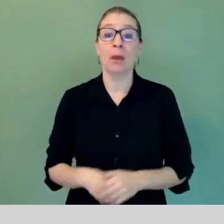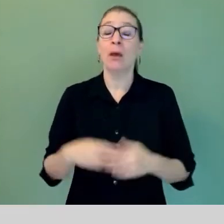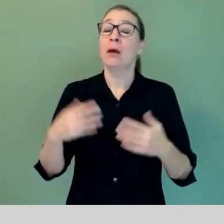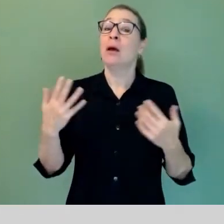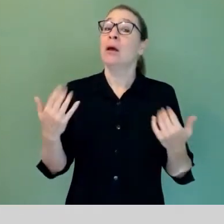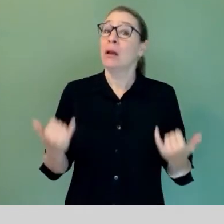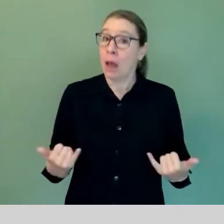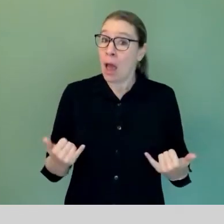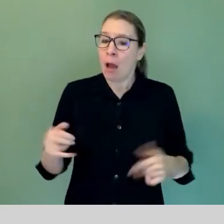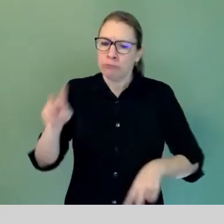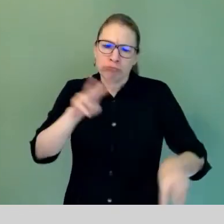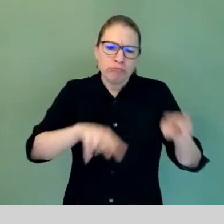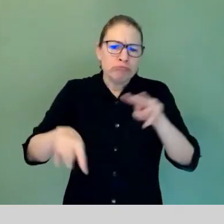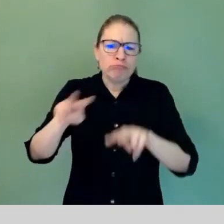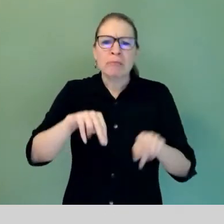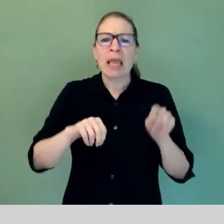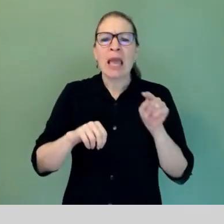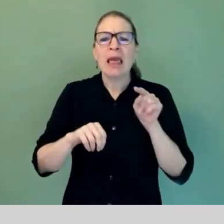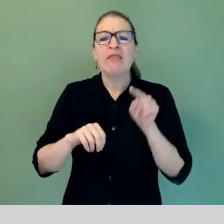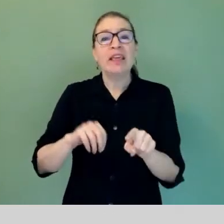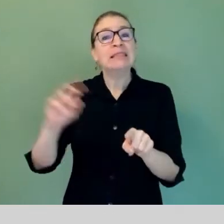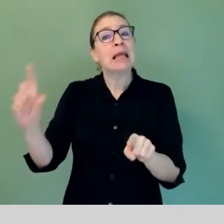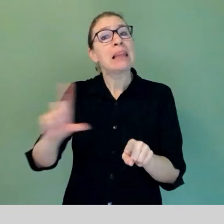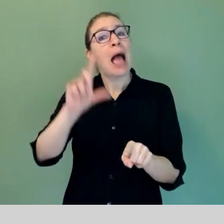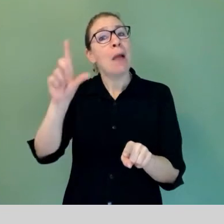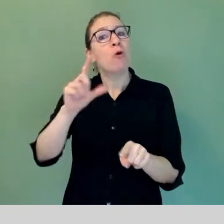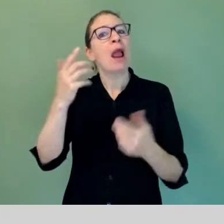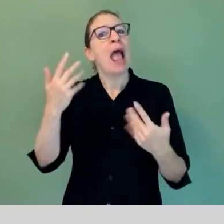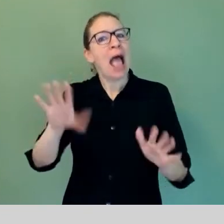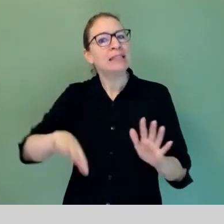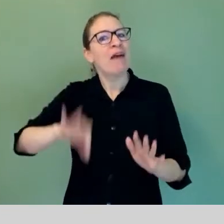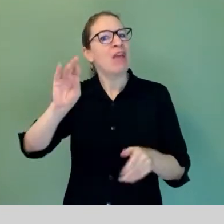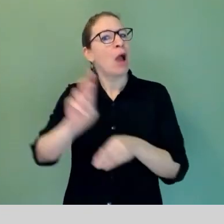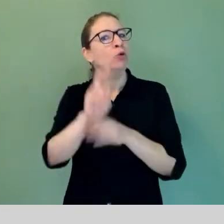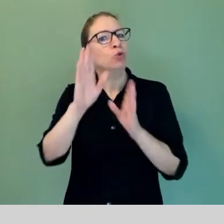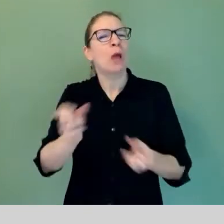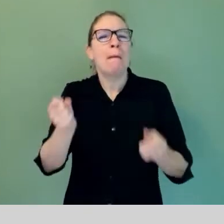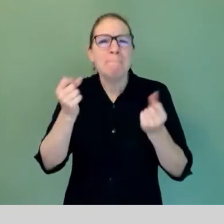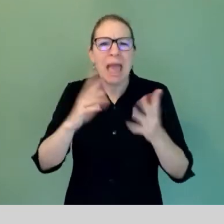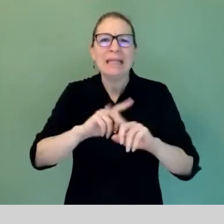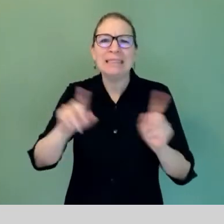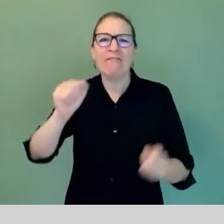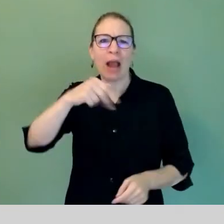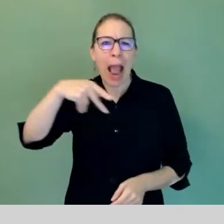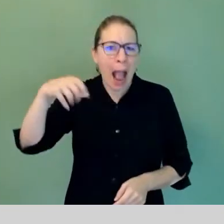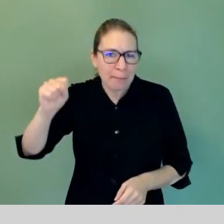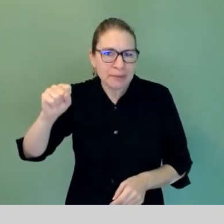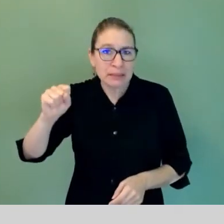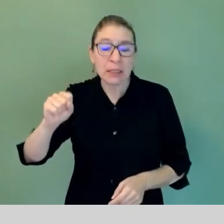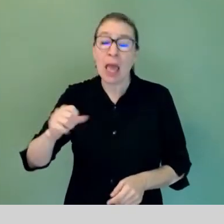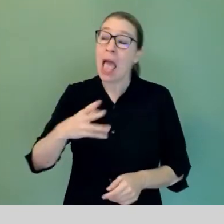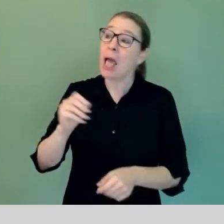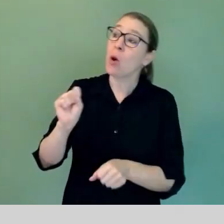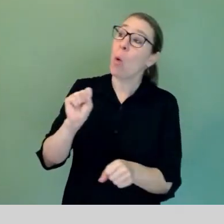So let's take a deeper look of this library has actually found users in so many applications and has been cited